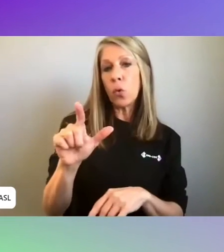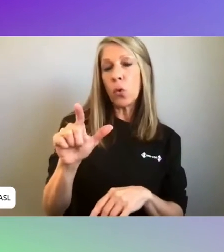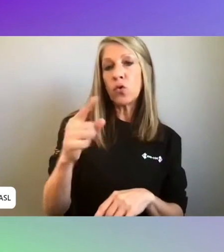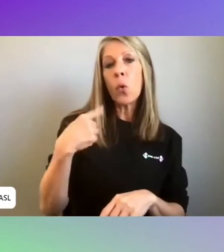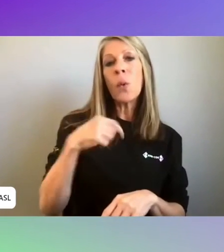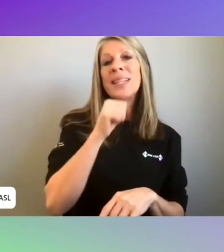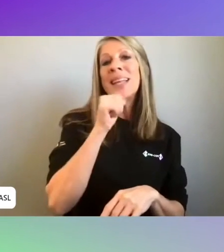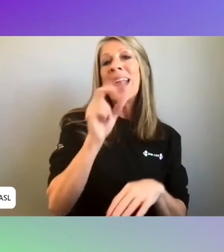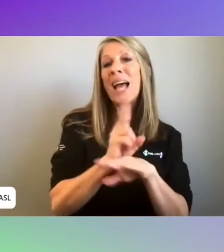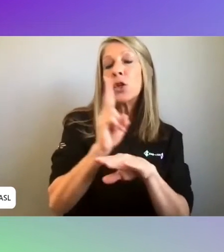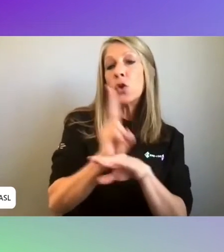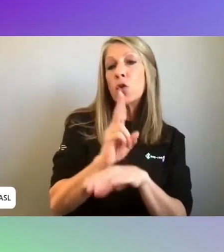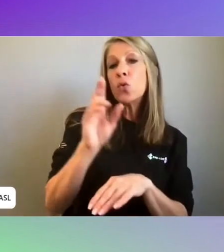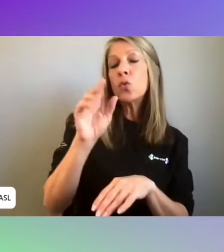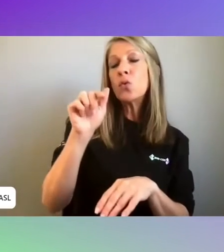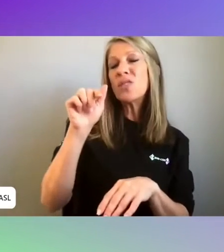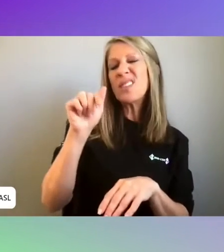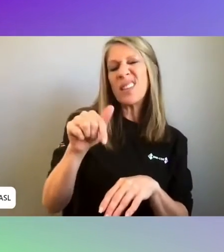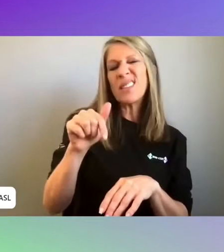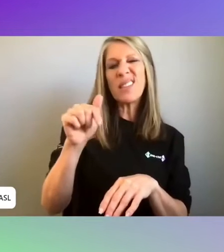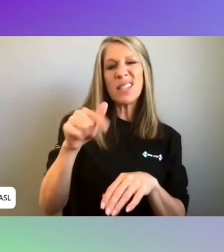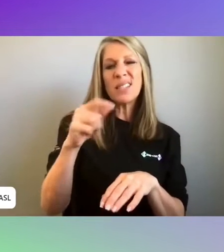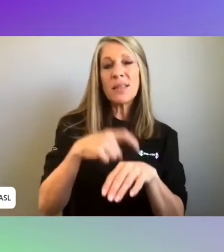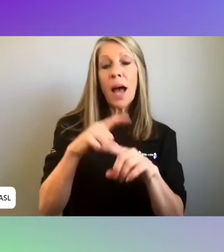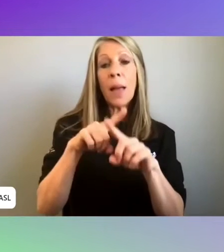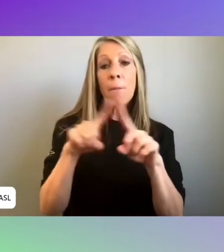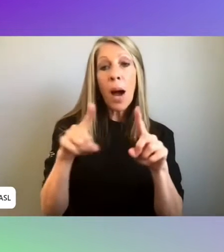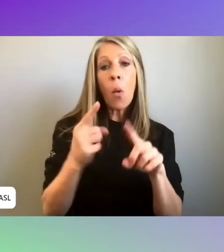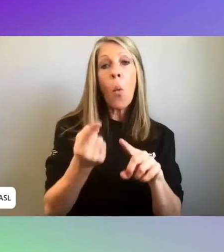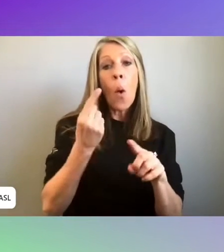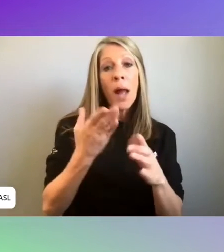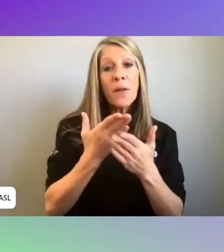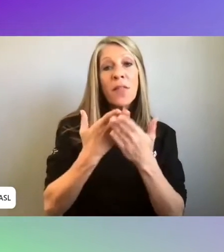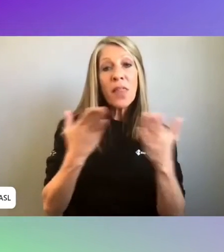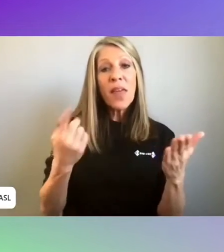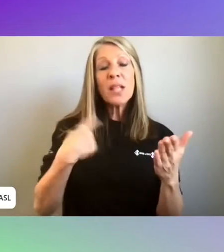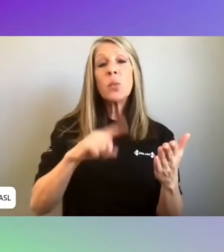case we wanted to do our refinements using digital tools, and using